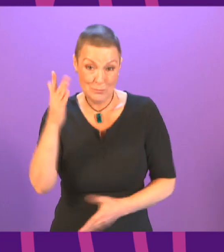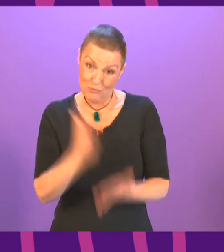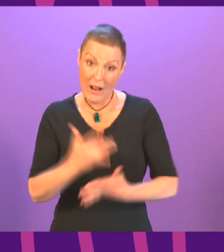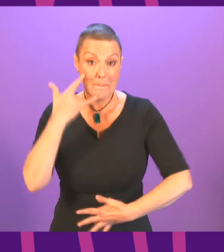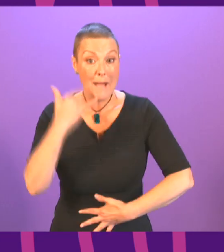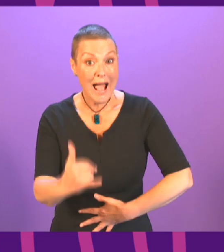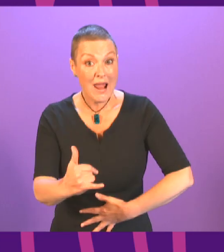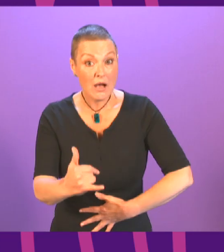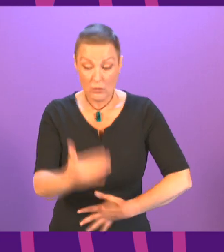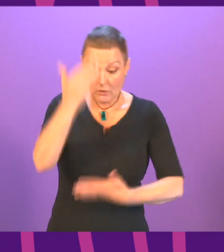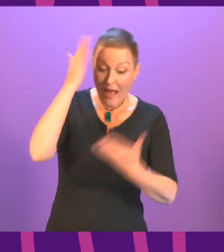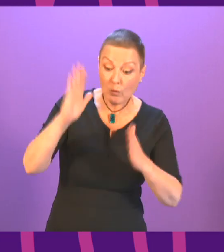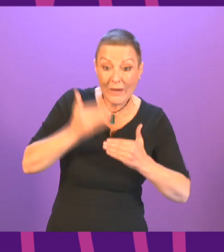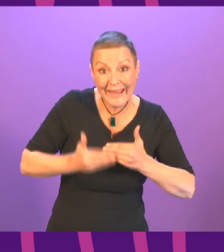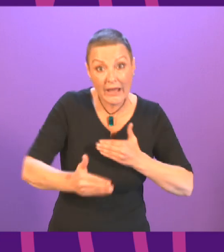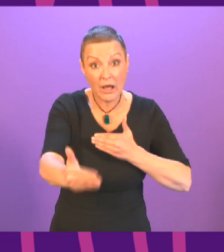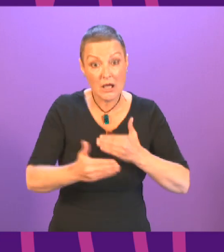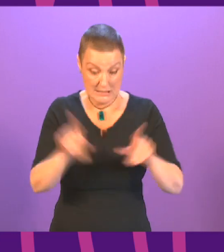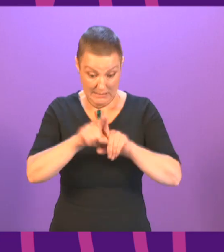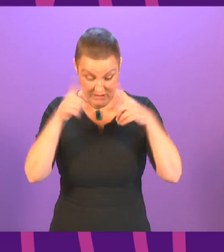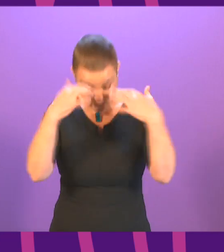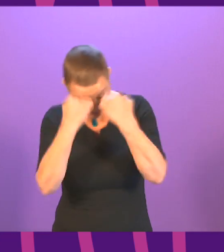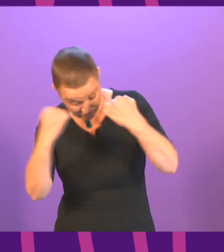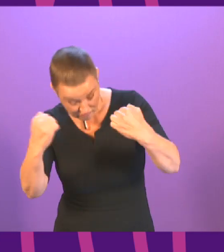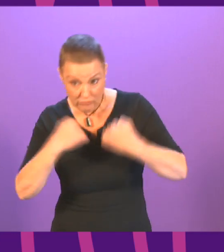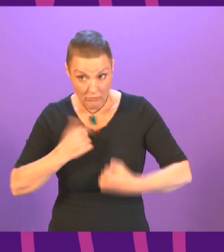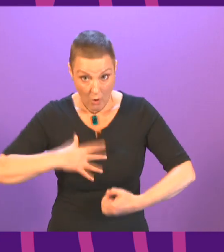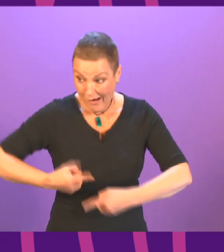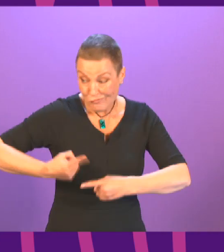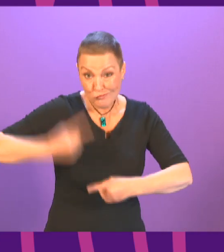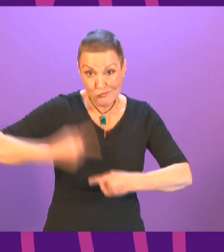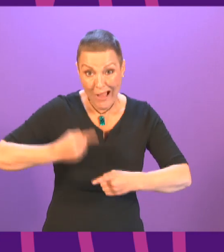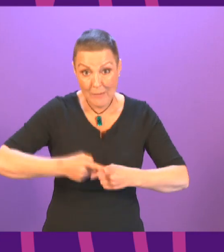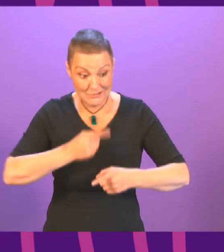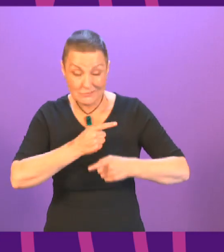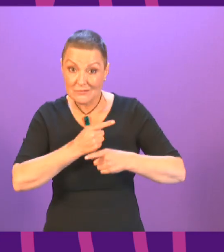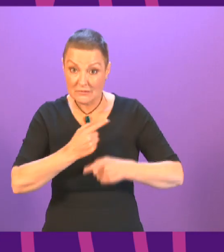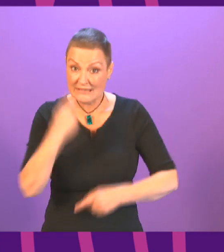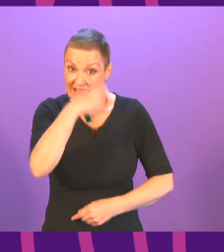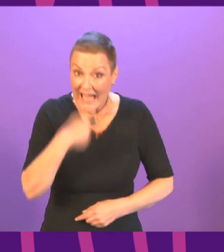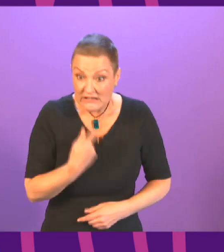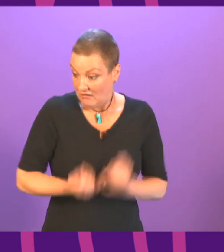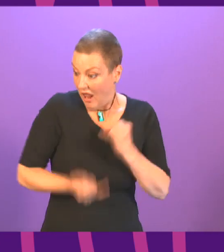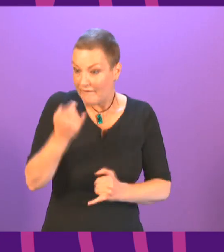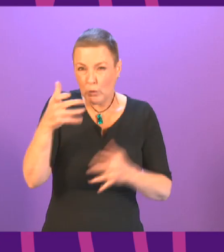We are also looking at how we ourselves have been doing on rapid point-of-care testing